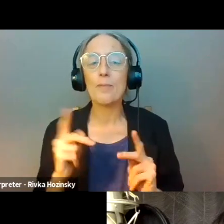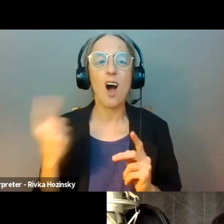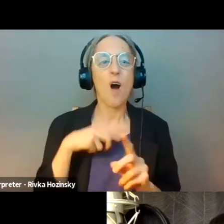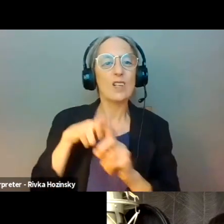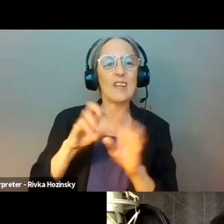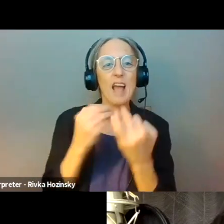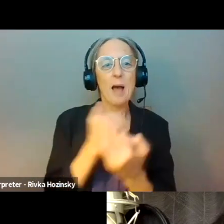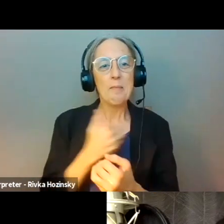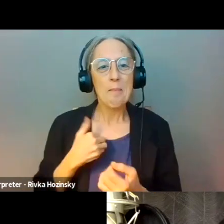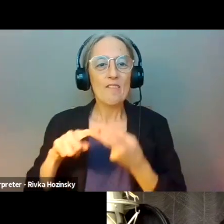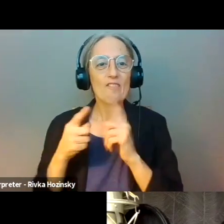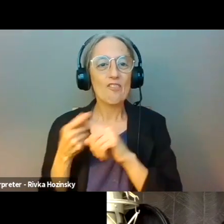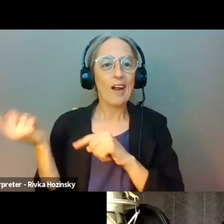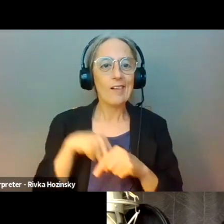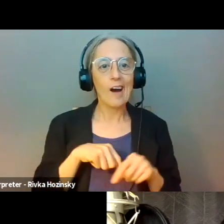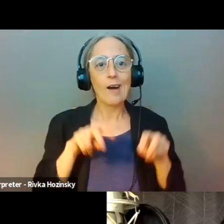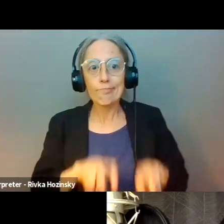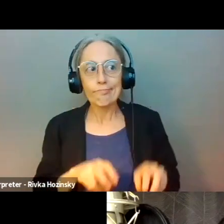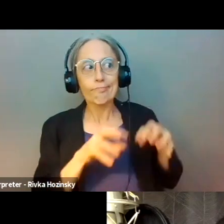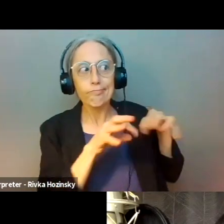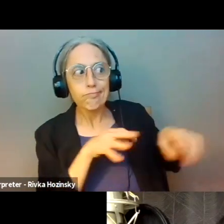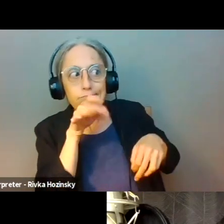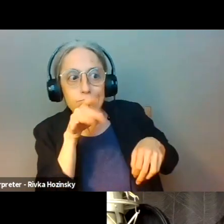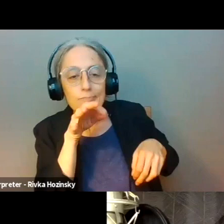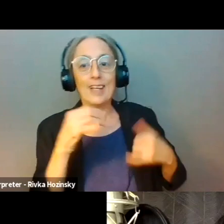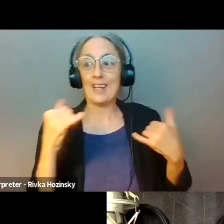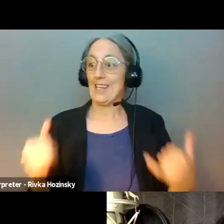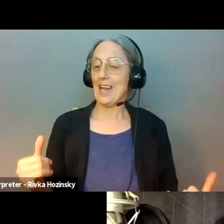And so it's exciting now with the huge influx of audio description